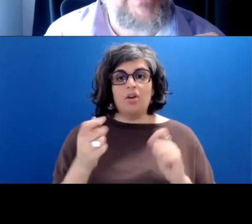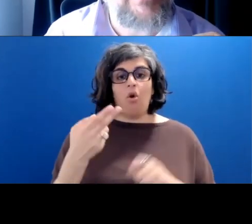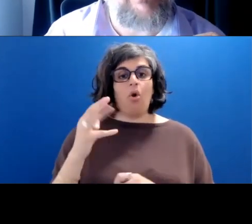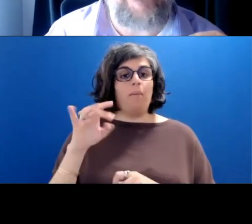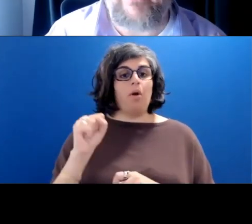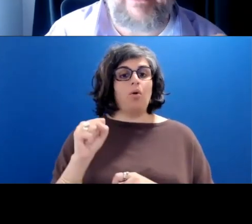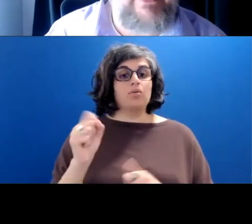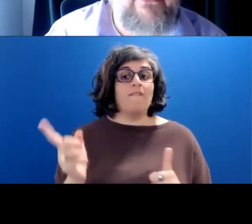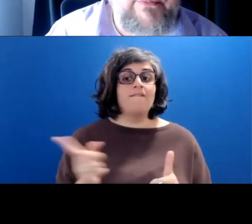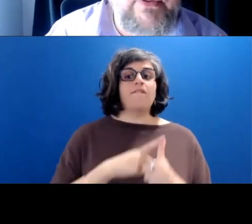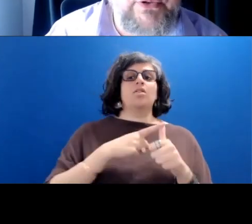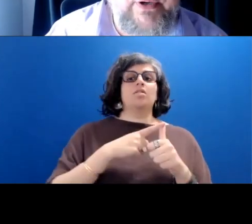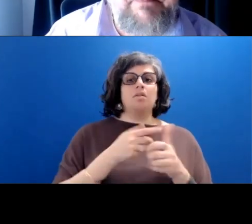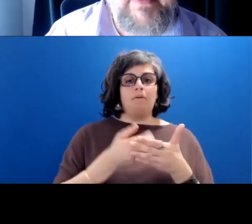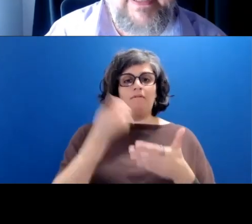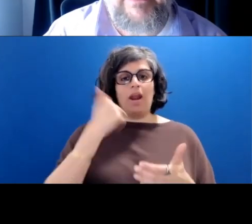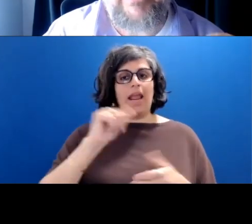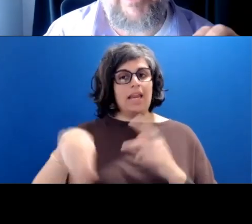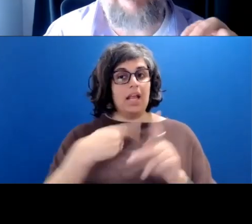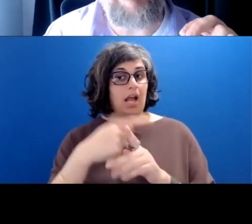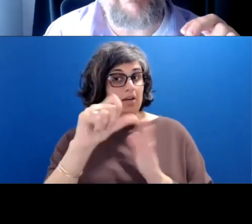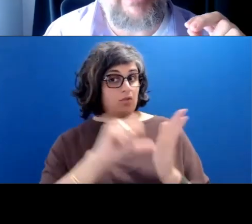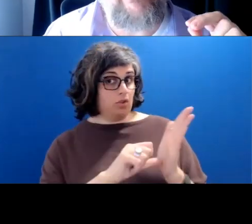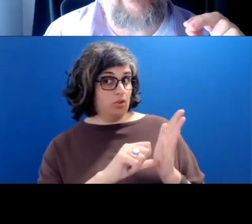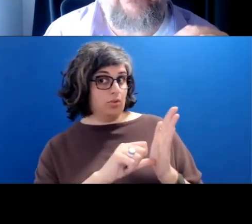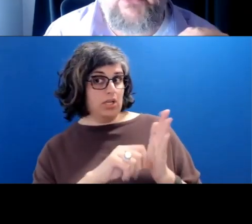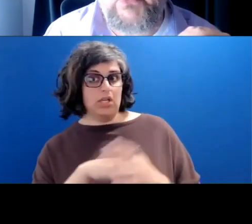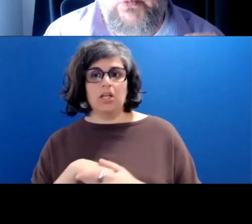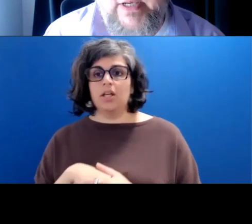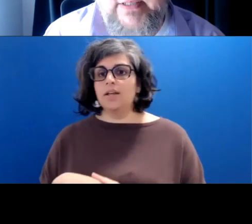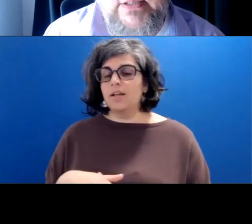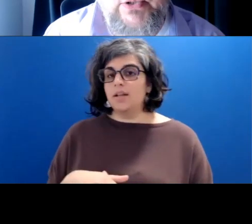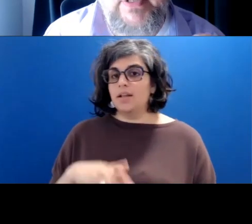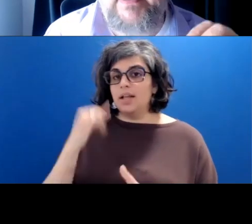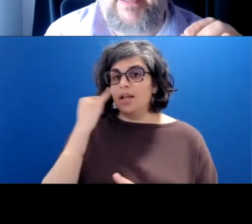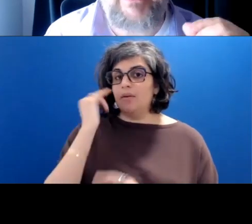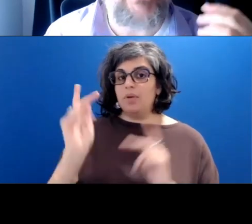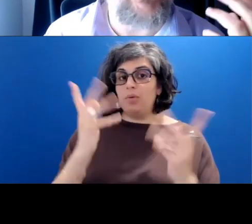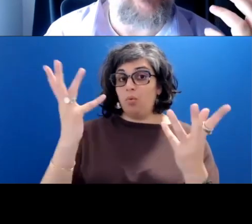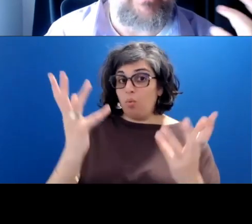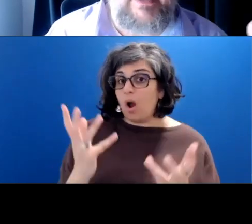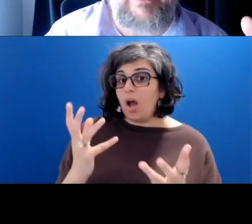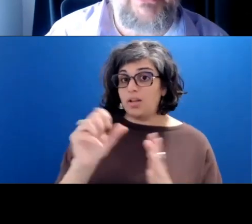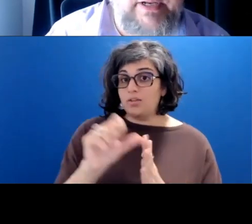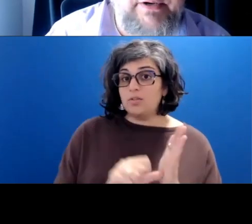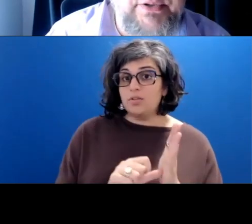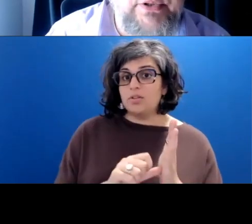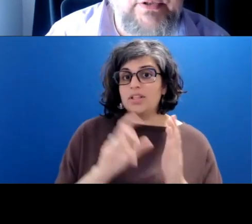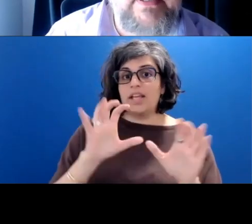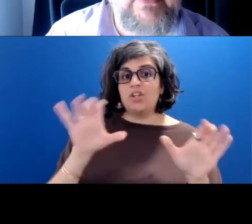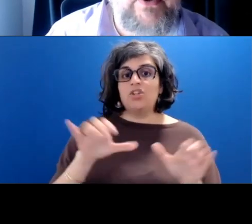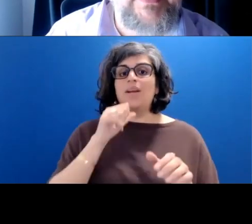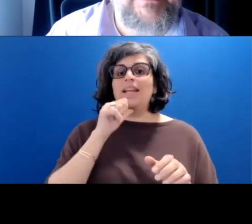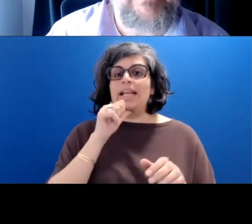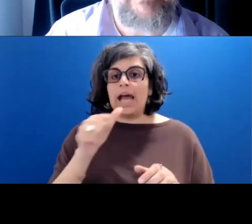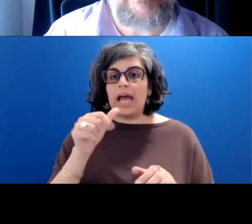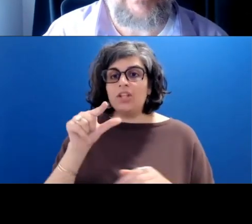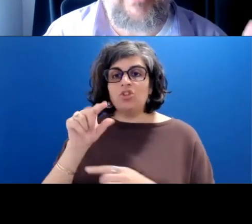before any form of surgery. If folks wanted surgeries, they had to do non-genital surgeries first.